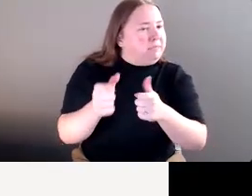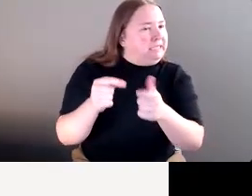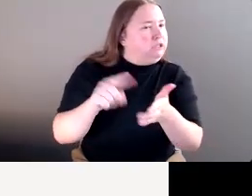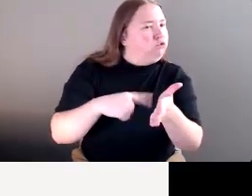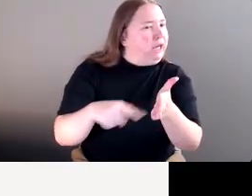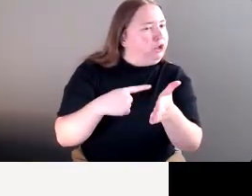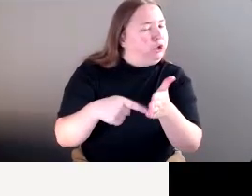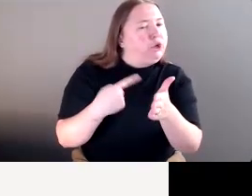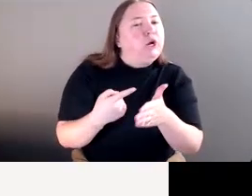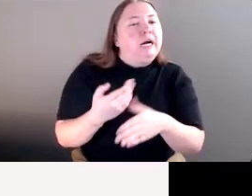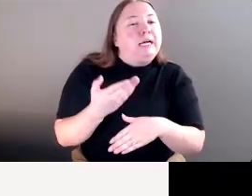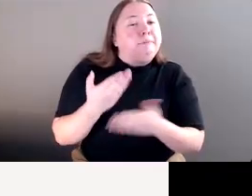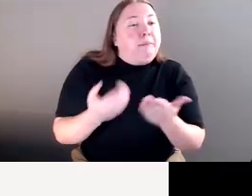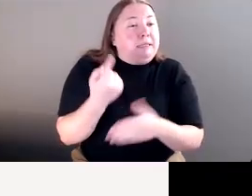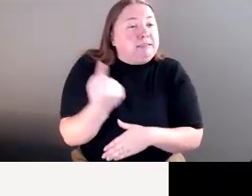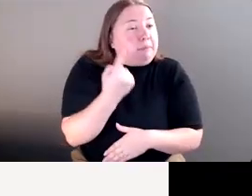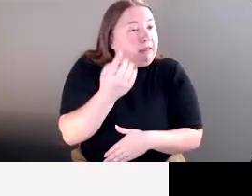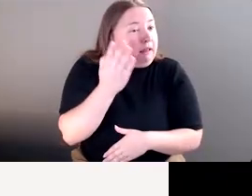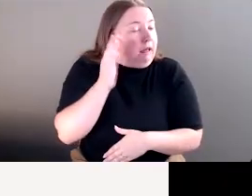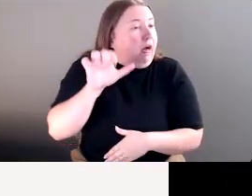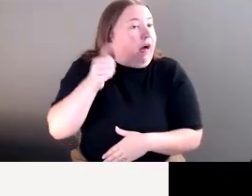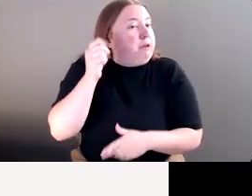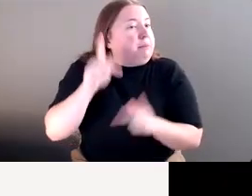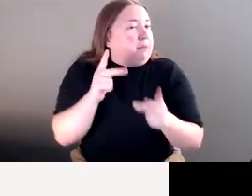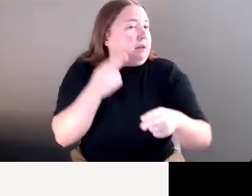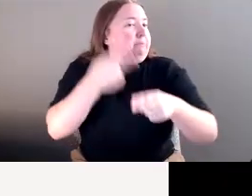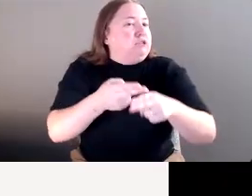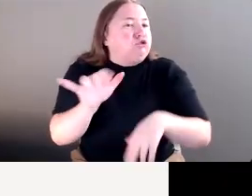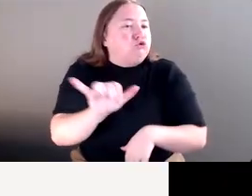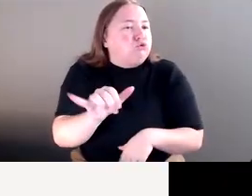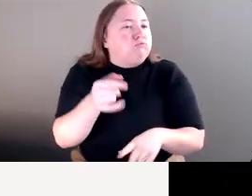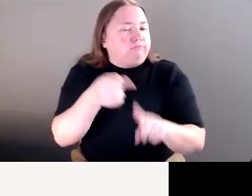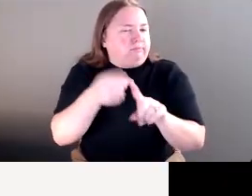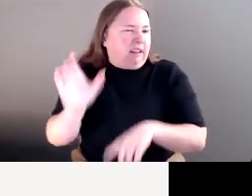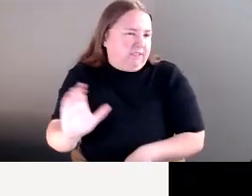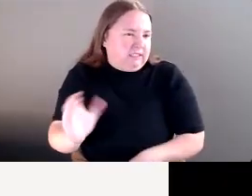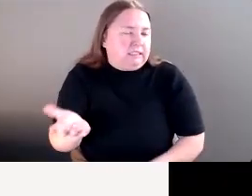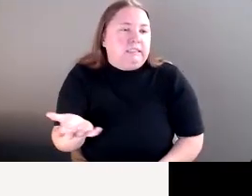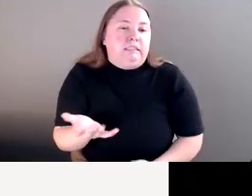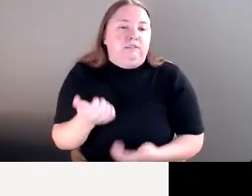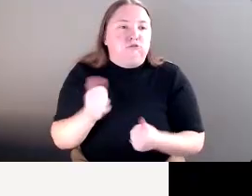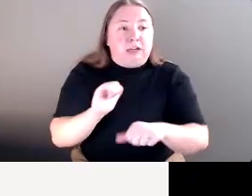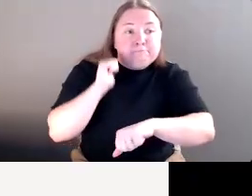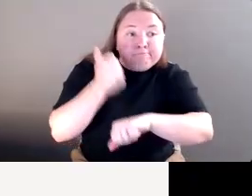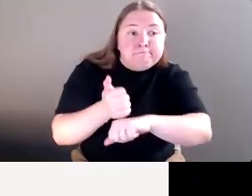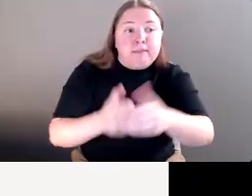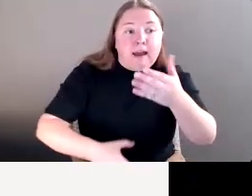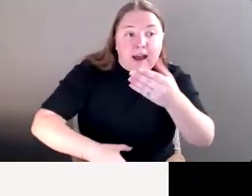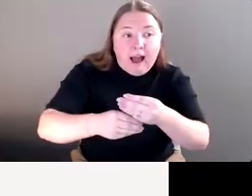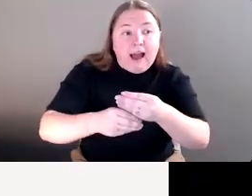That may be something that others have brought up to Canvas to implement in this SpeedGrader upgrade.